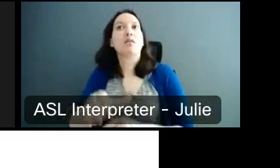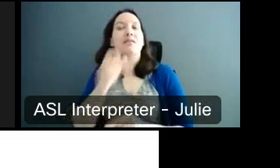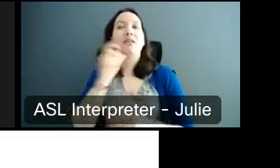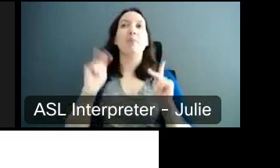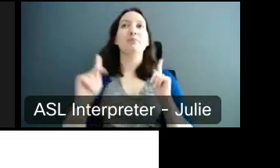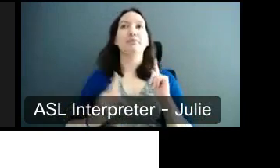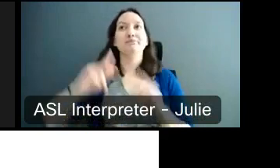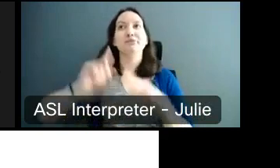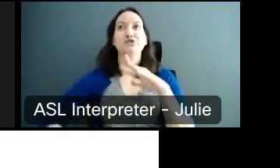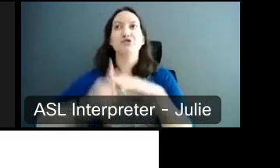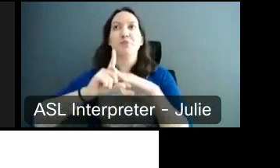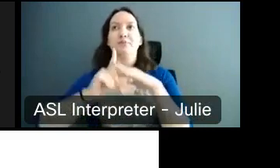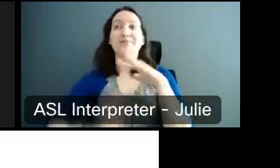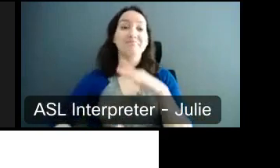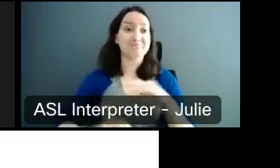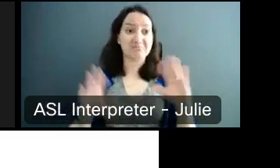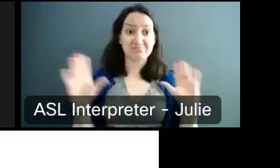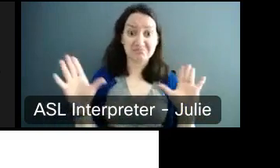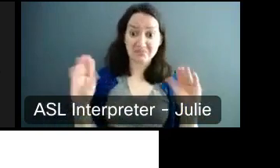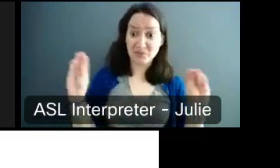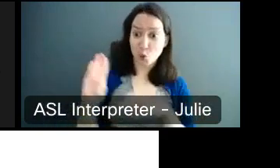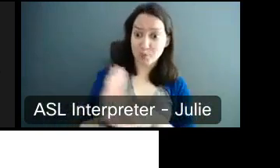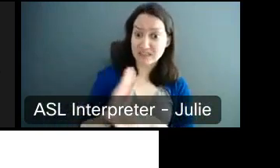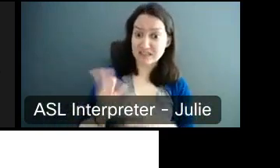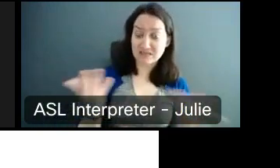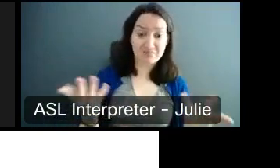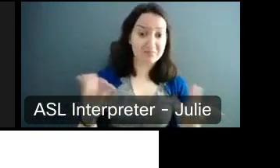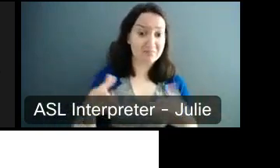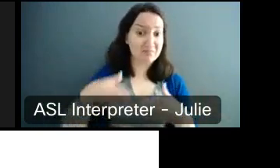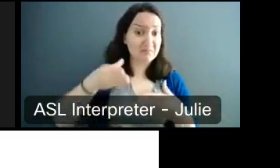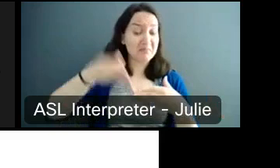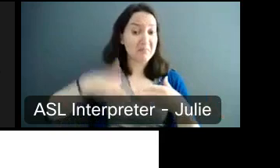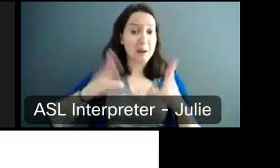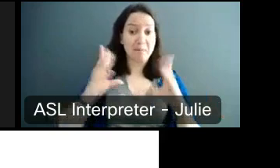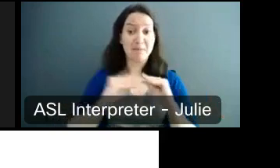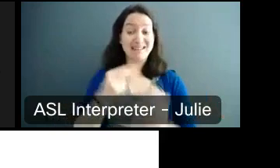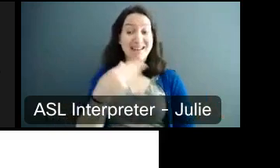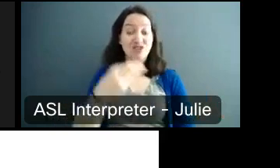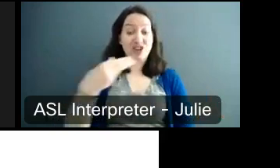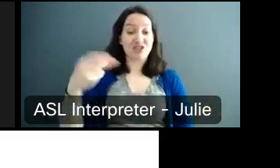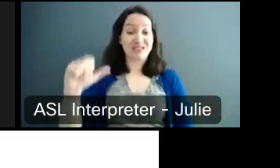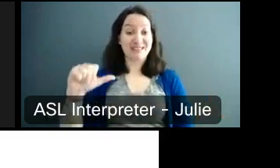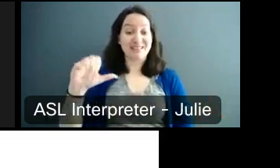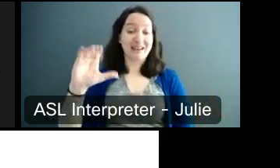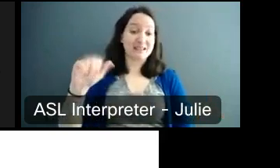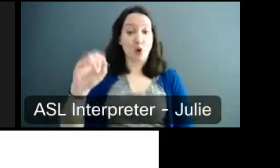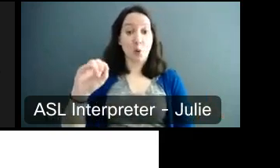Since there's no, no further business the beginning of the, uh, so member annual.